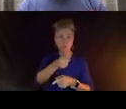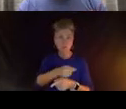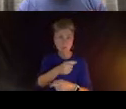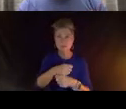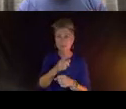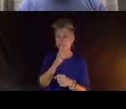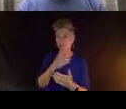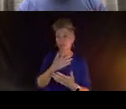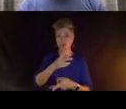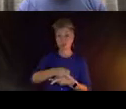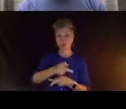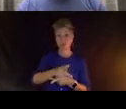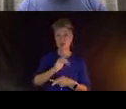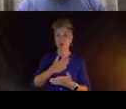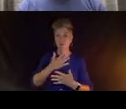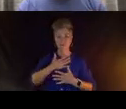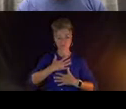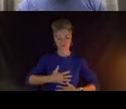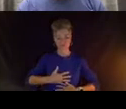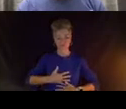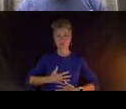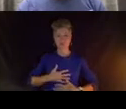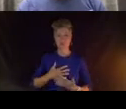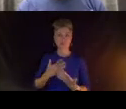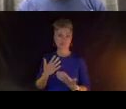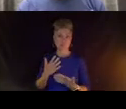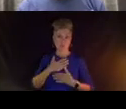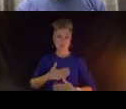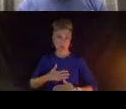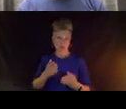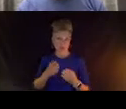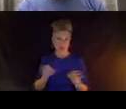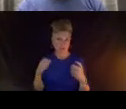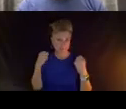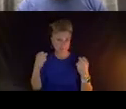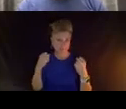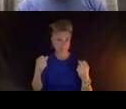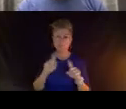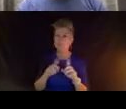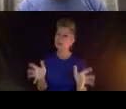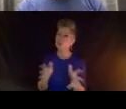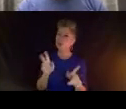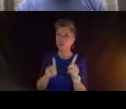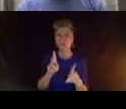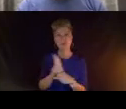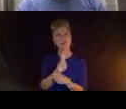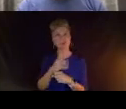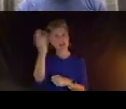of the physicality of our needs. But I wanna encourage people to use the outdoors as much as they're able to,